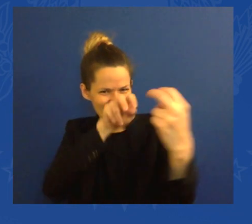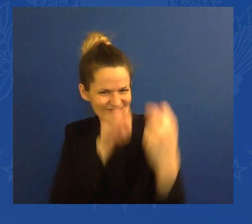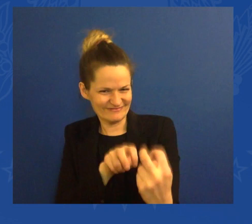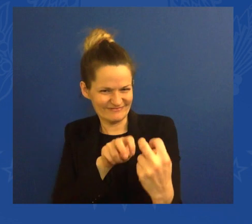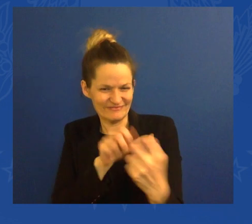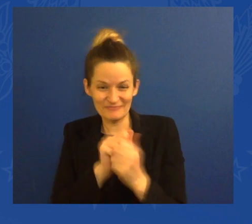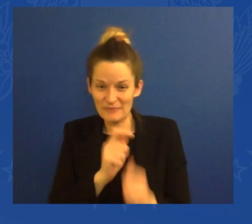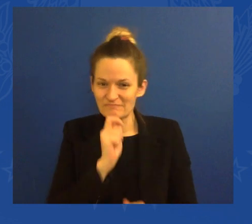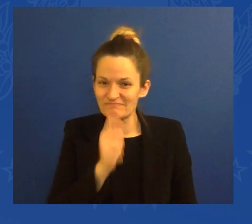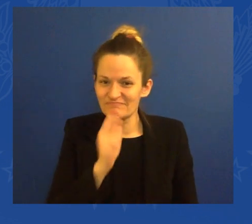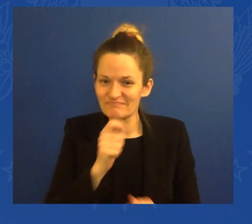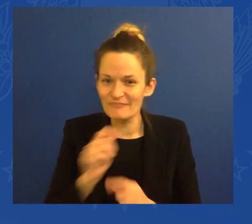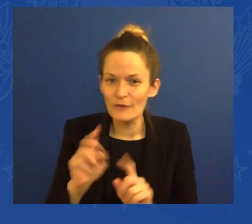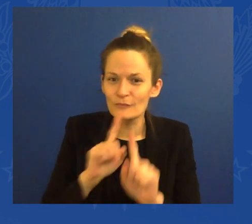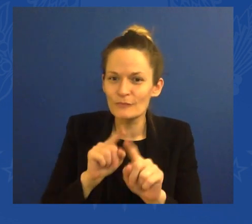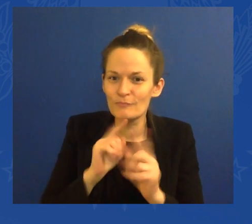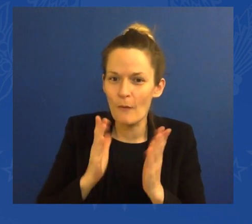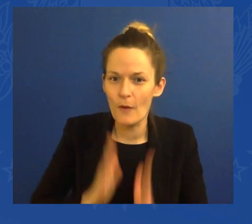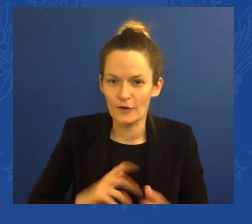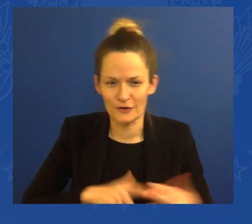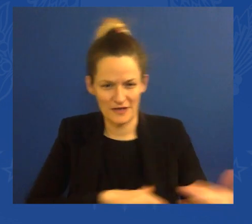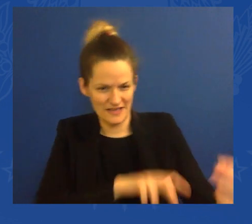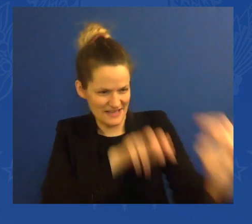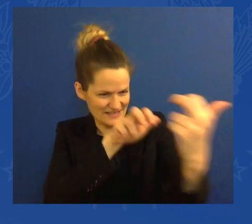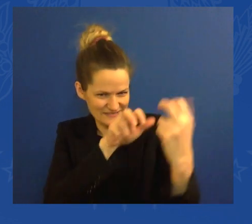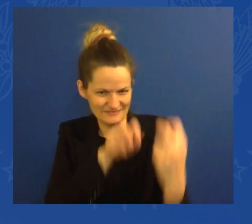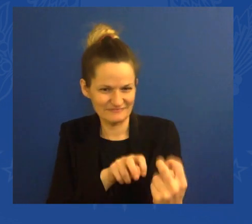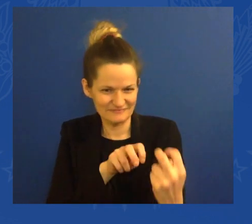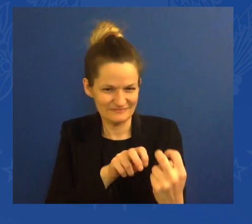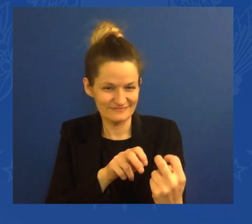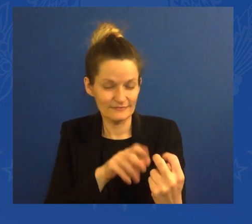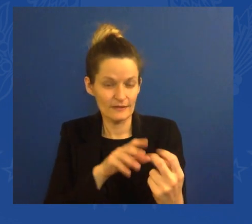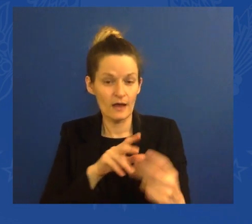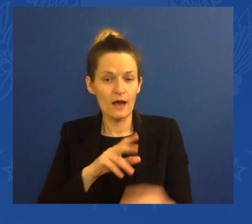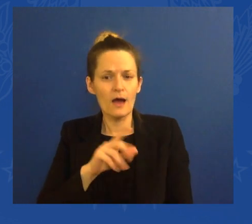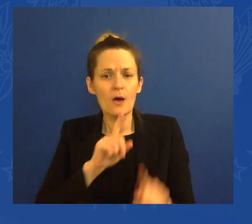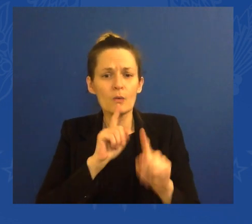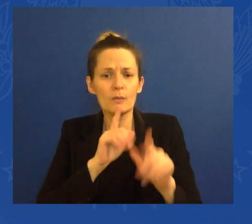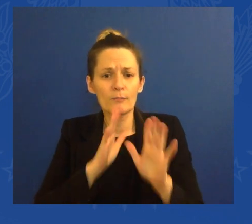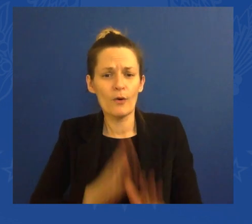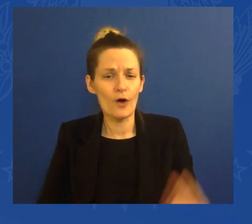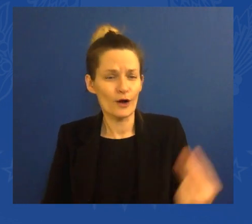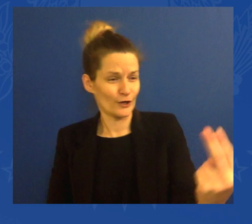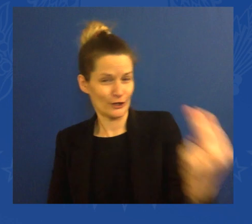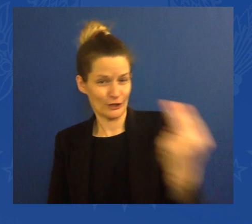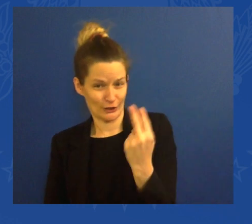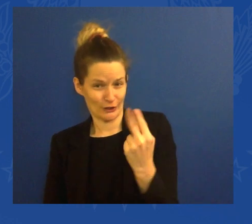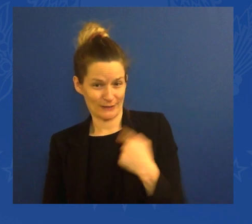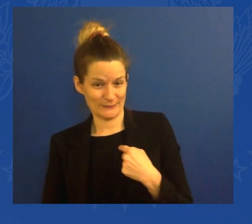she looks at me and she says, "Everybody says you and your wife have a great love affair." And I said, "I think so."